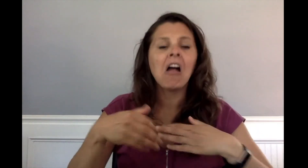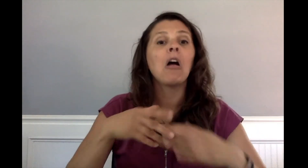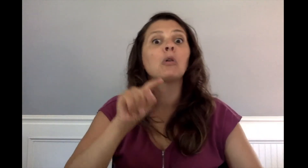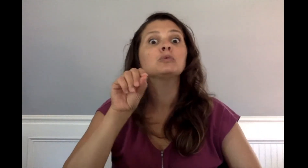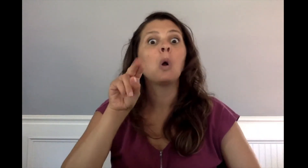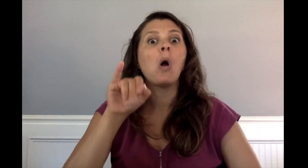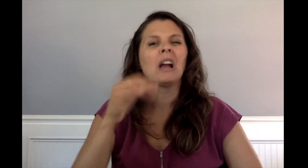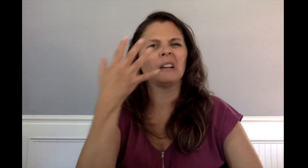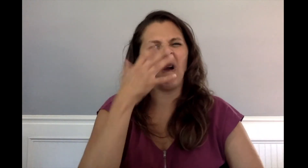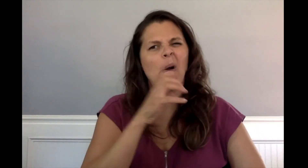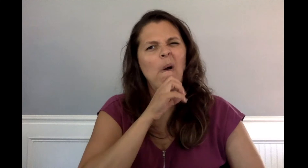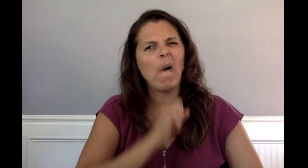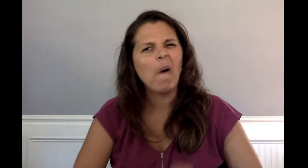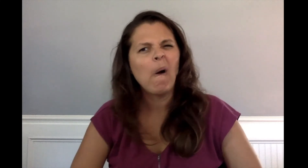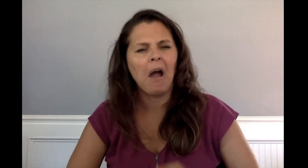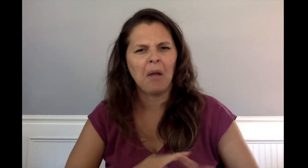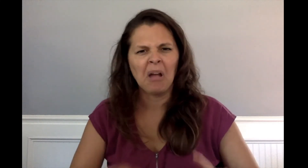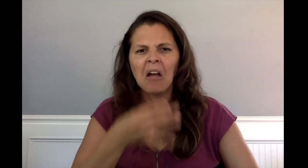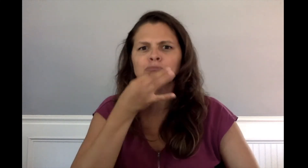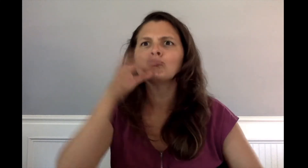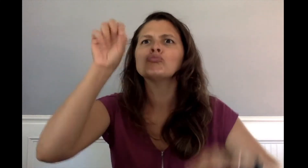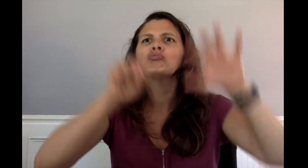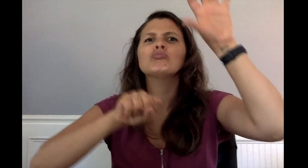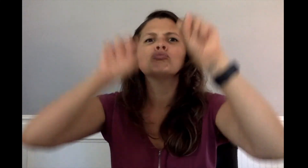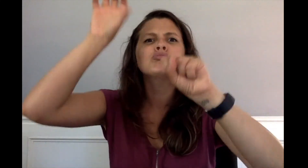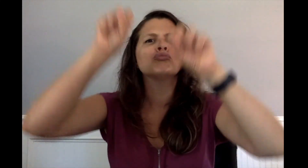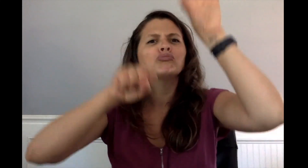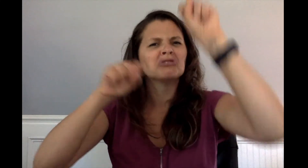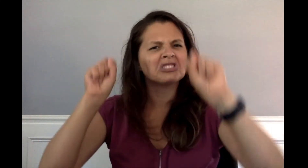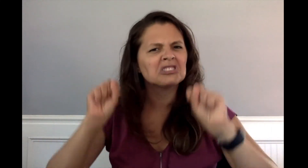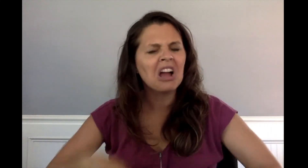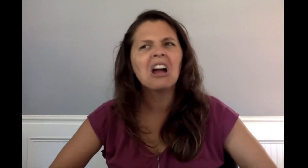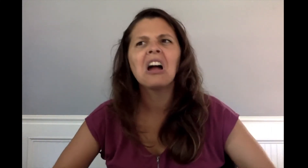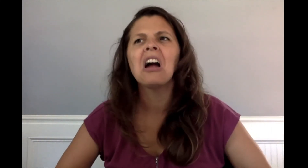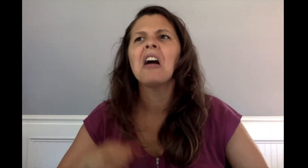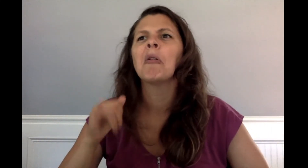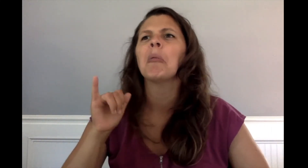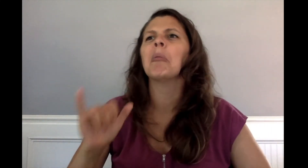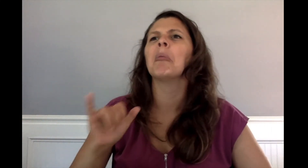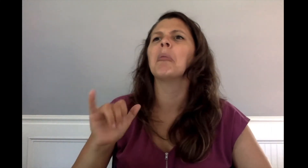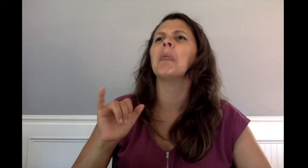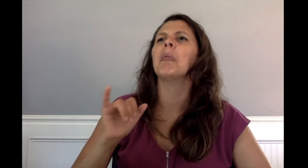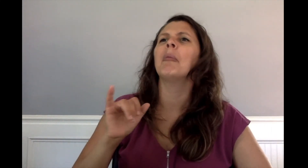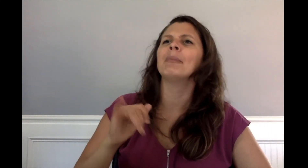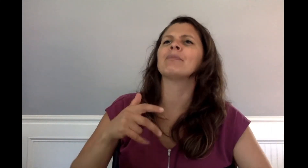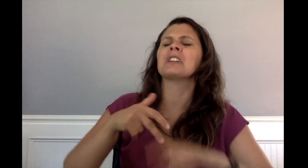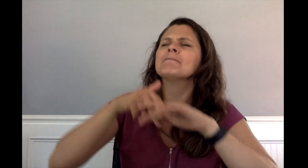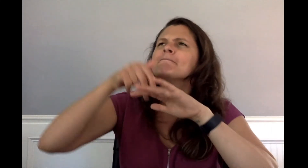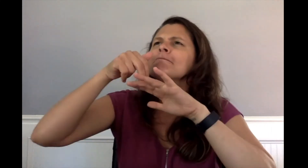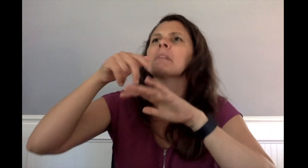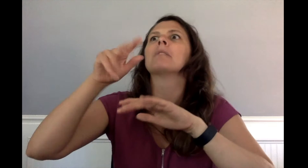She climbed really well for someone old.